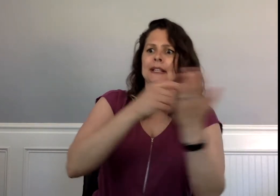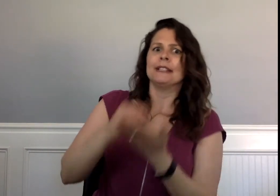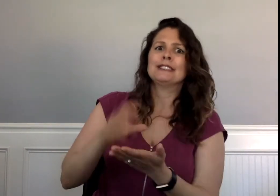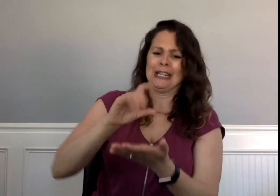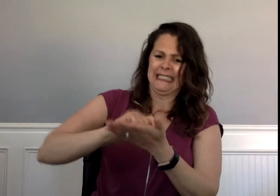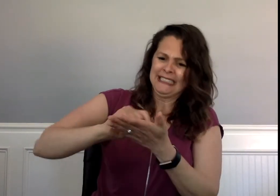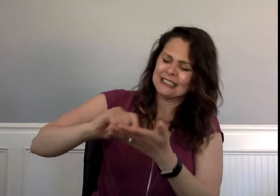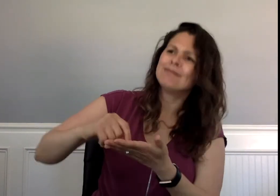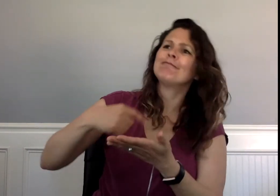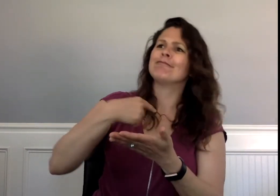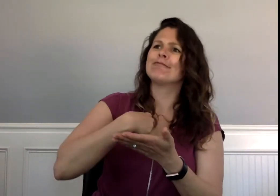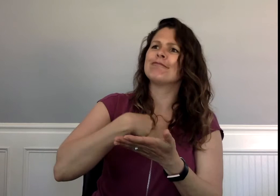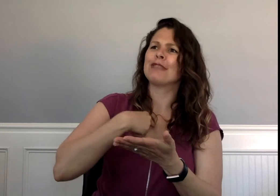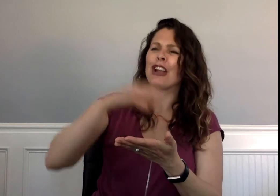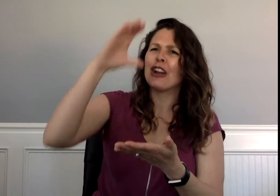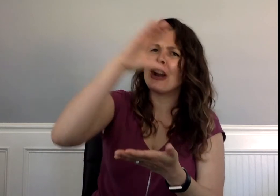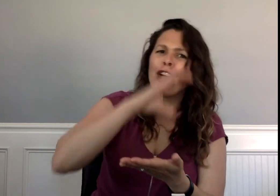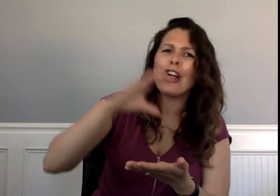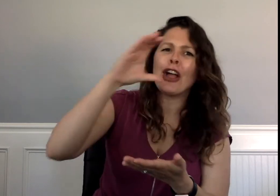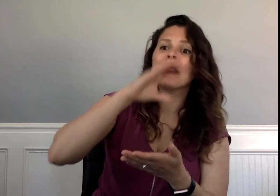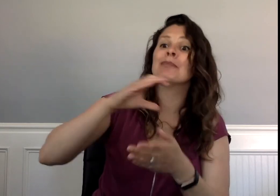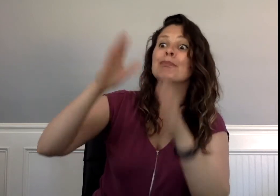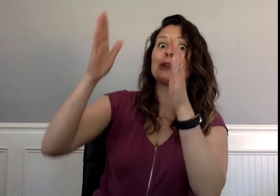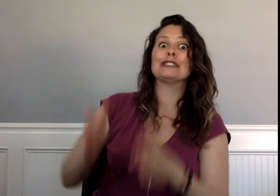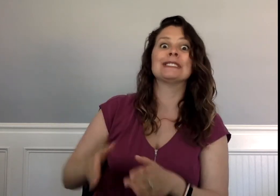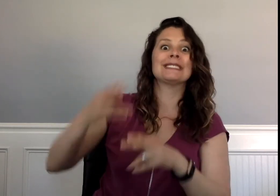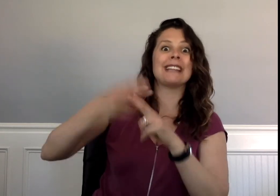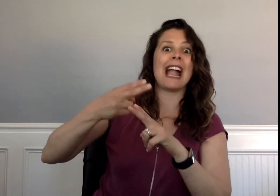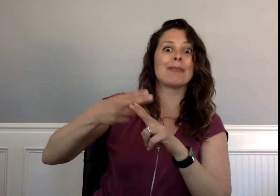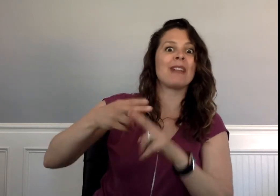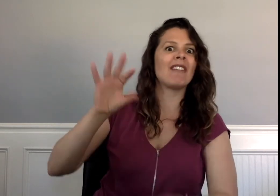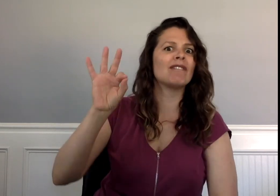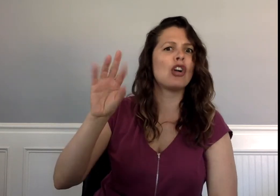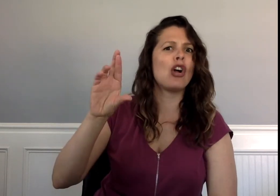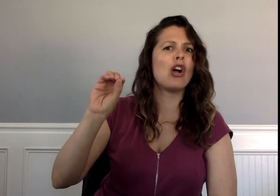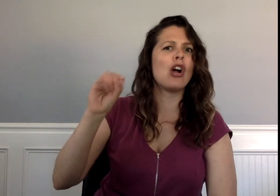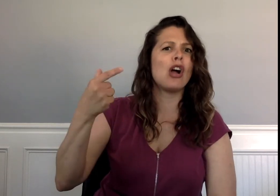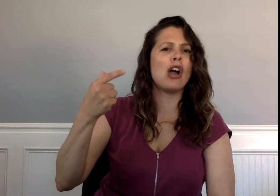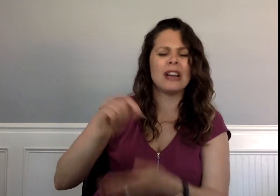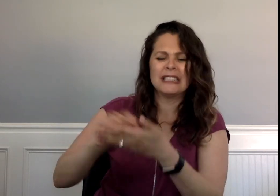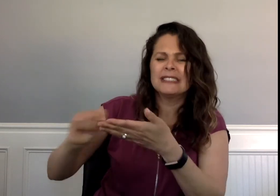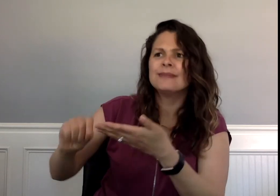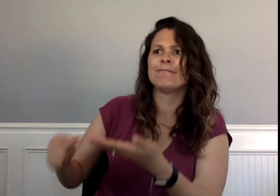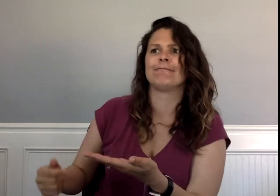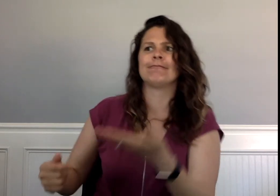Charlie wrote: "I’m looking for someone named Frog. "